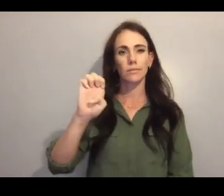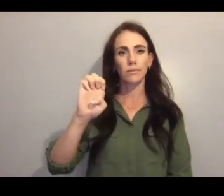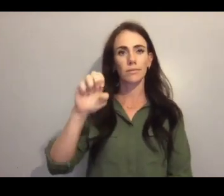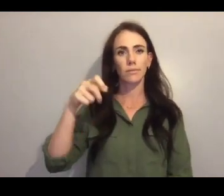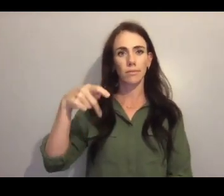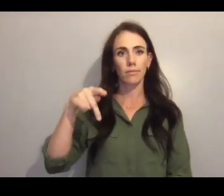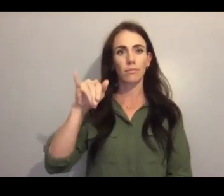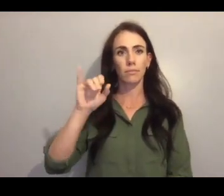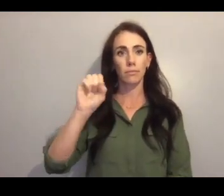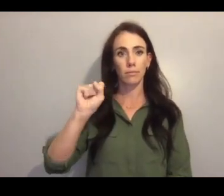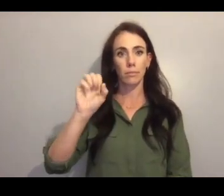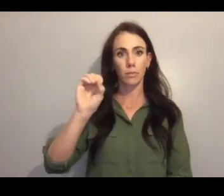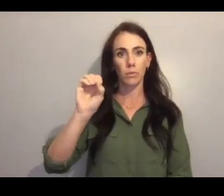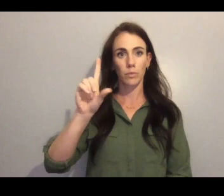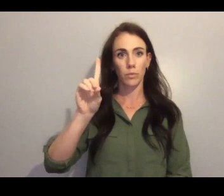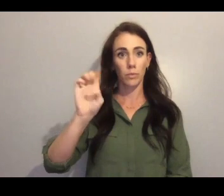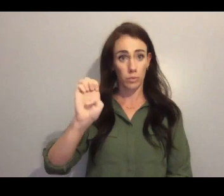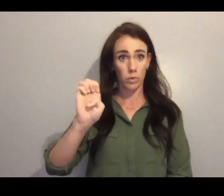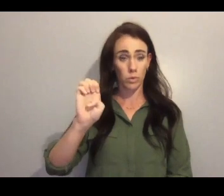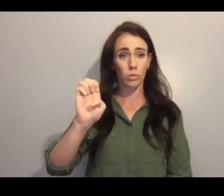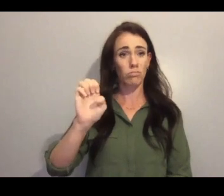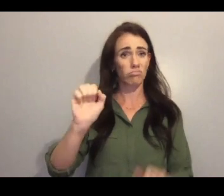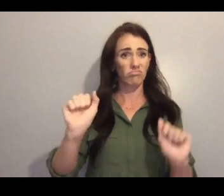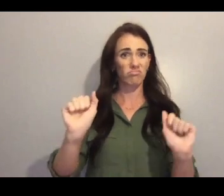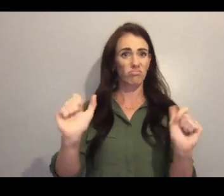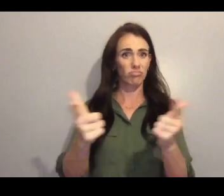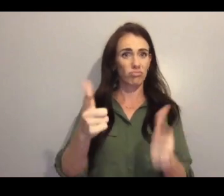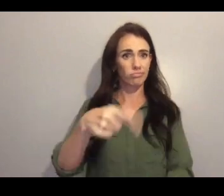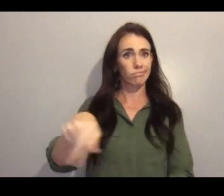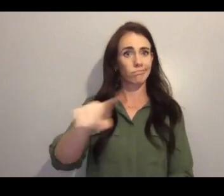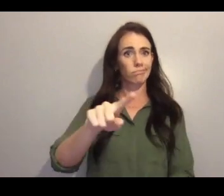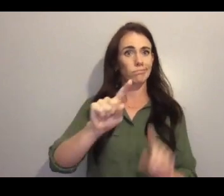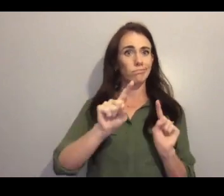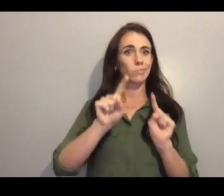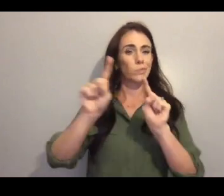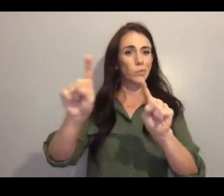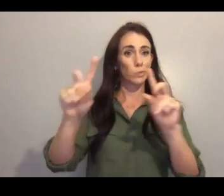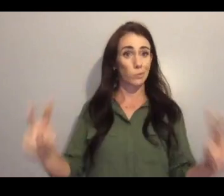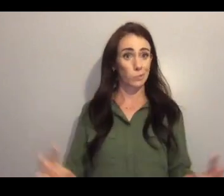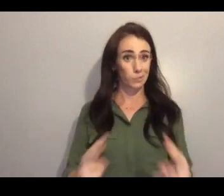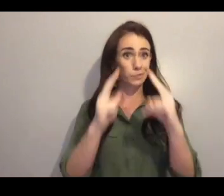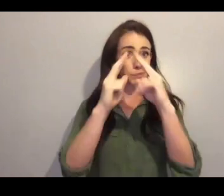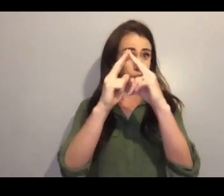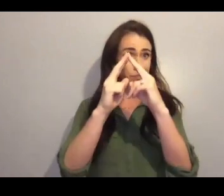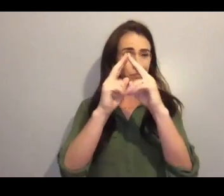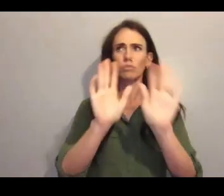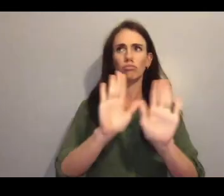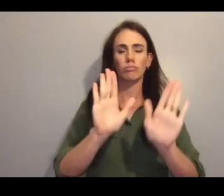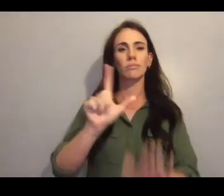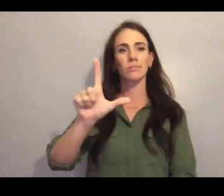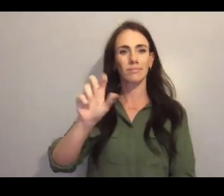So in an episode in one of the episodes uh the group of friends all go to Paris